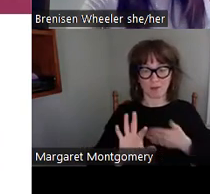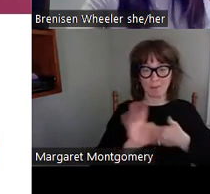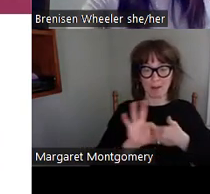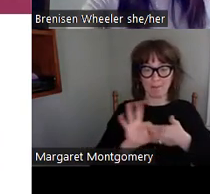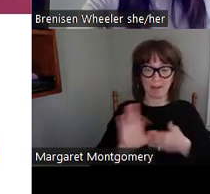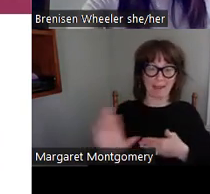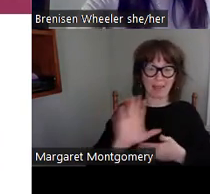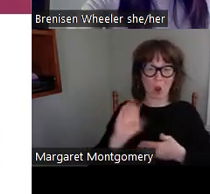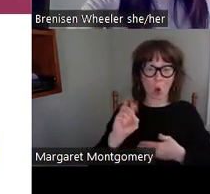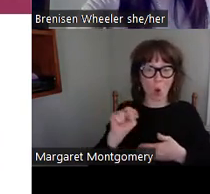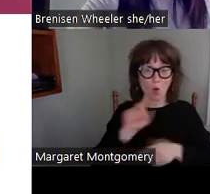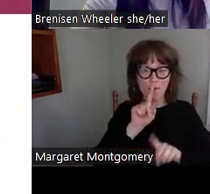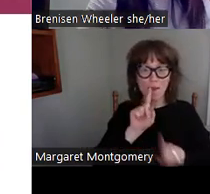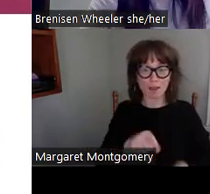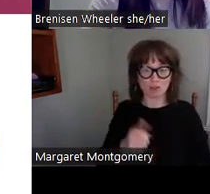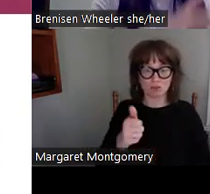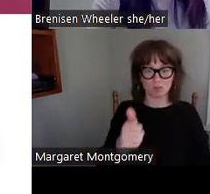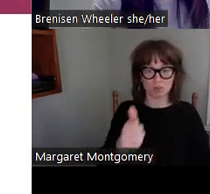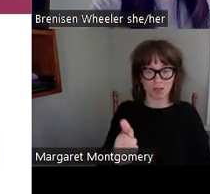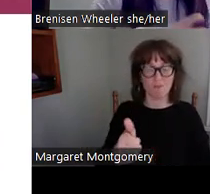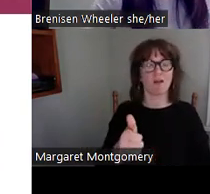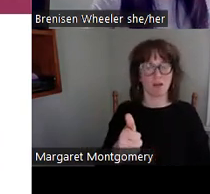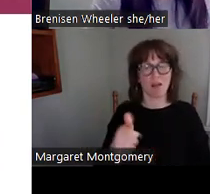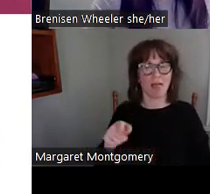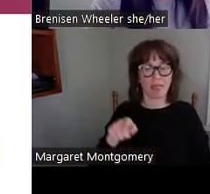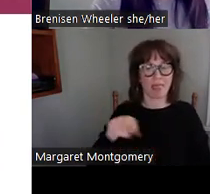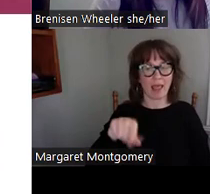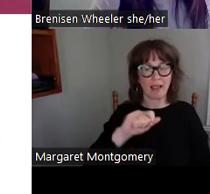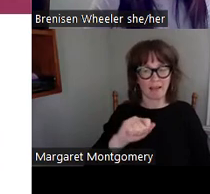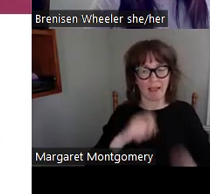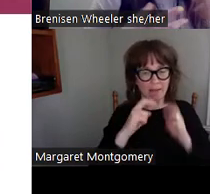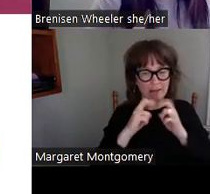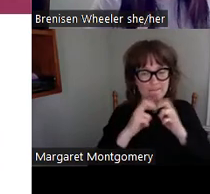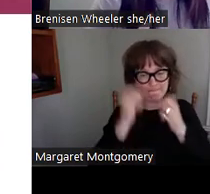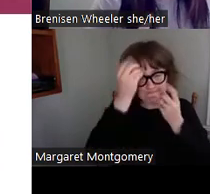quiz themselves, and to think more about the nature of their relationships, and sometimes